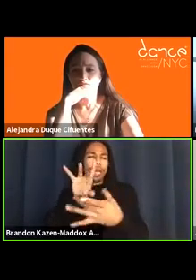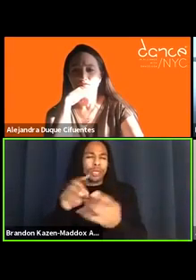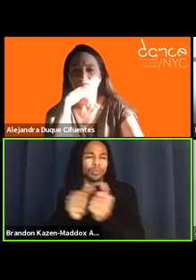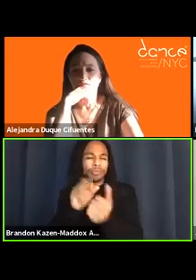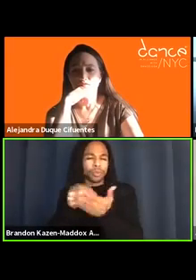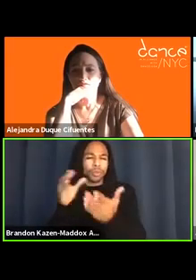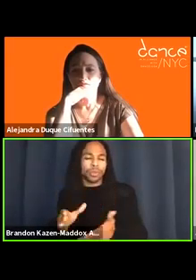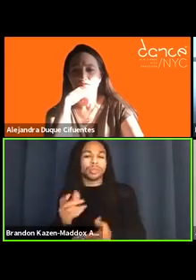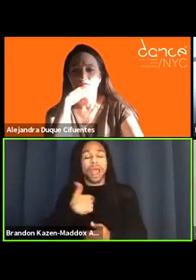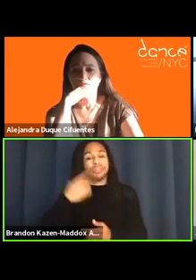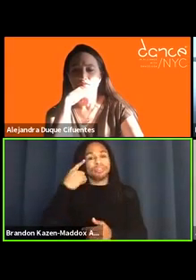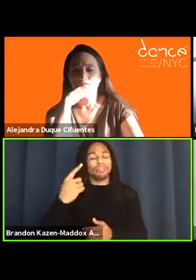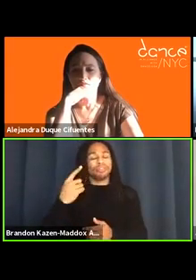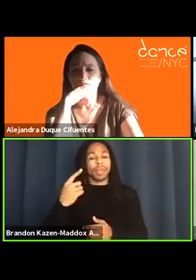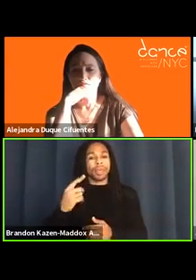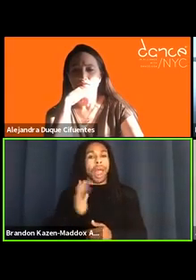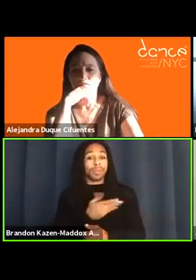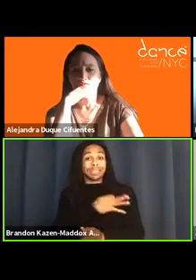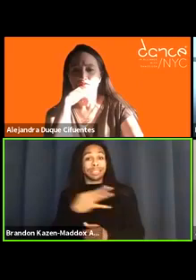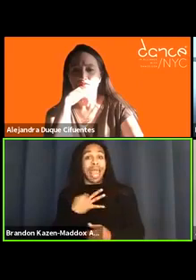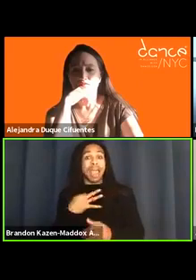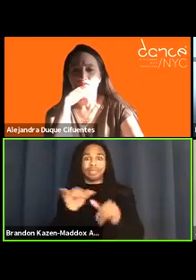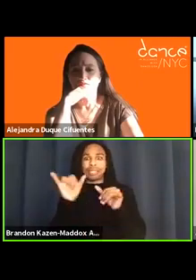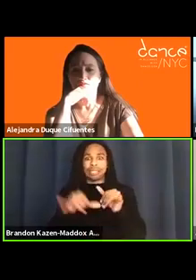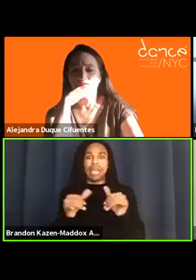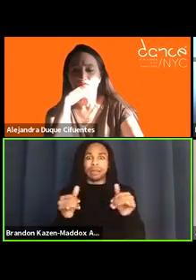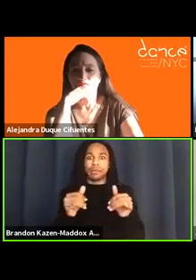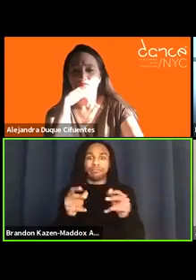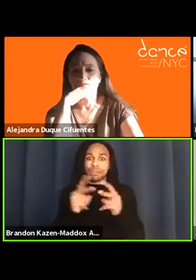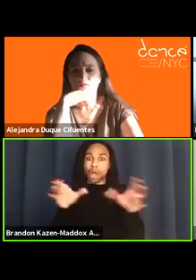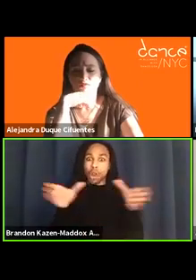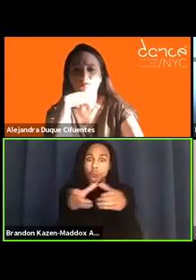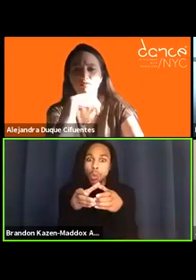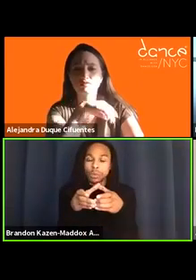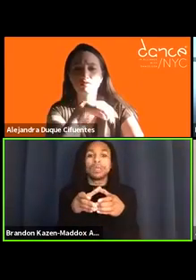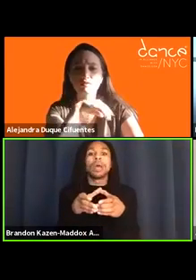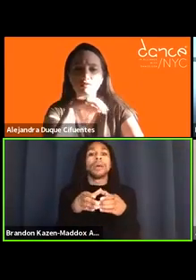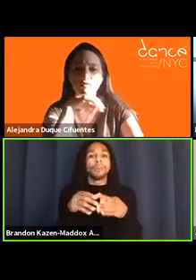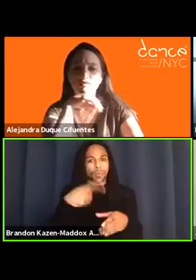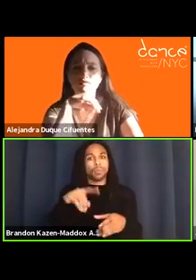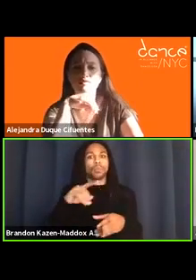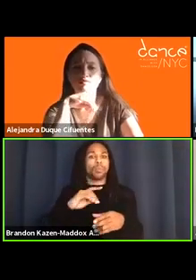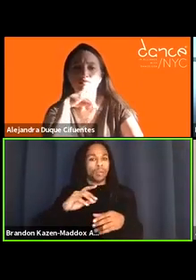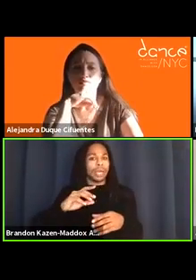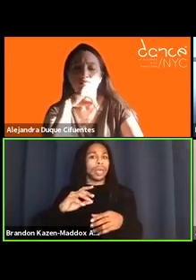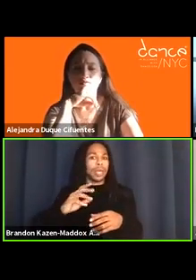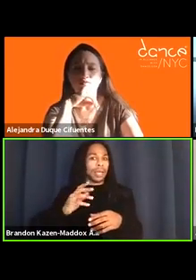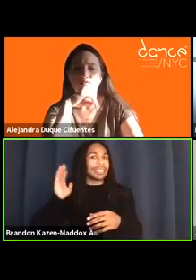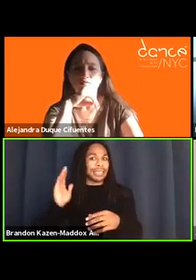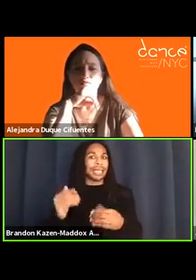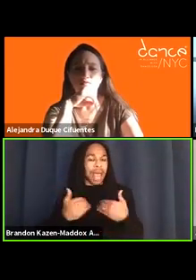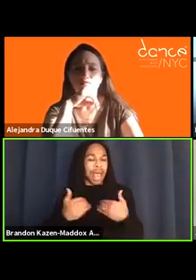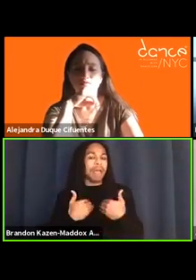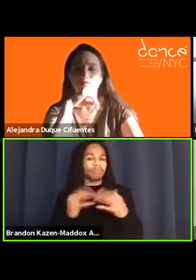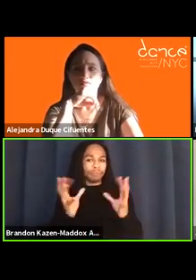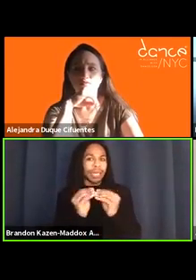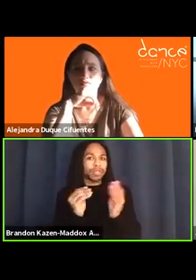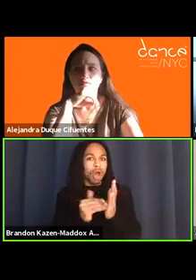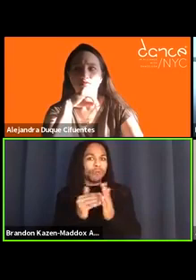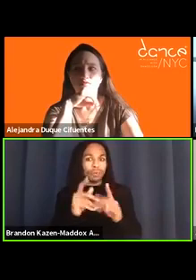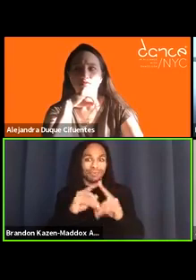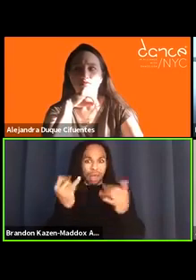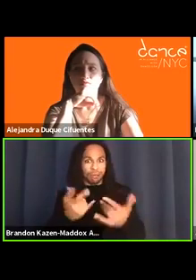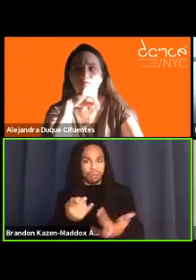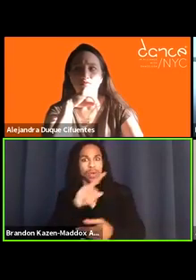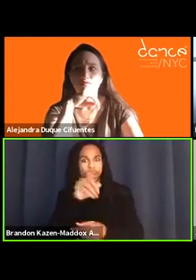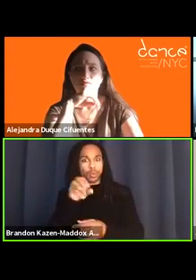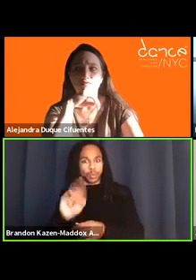to more organizationally to the point around staff and teaching artists within an institution.